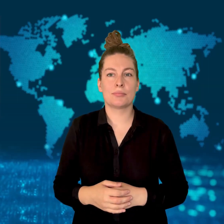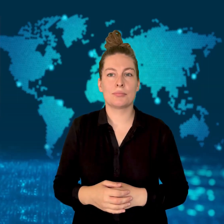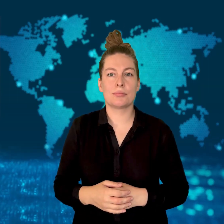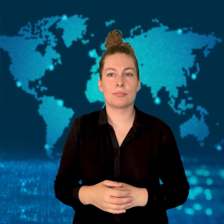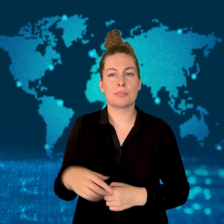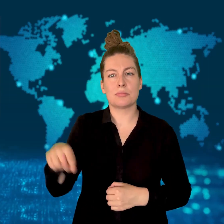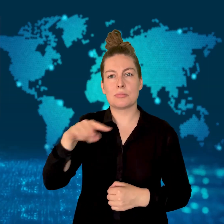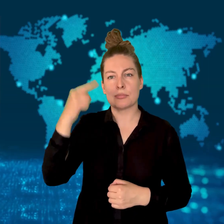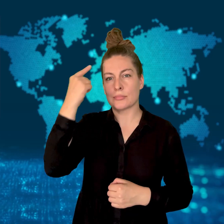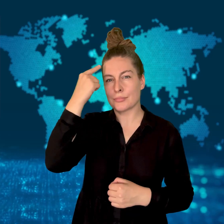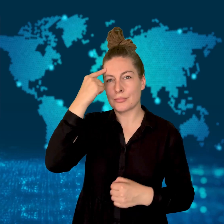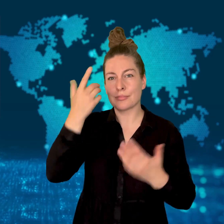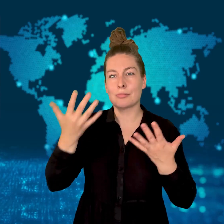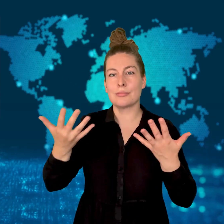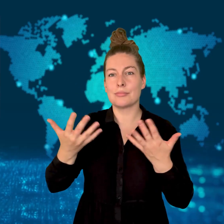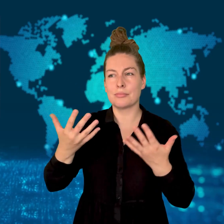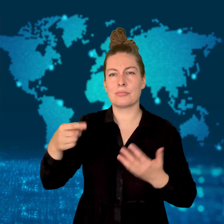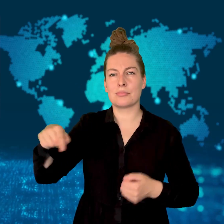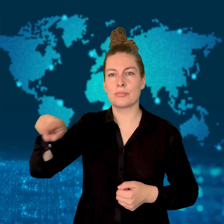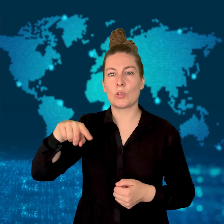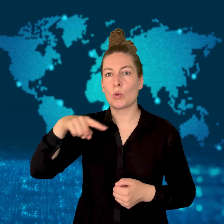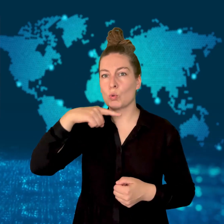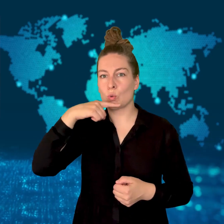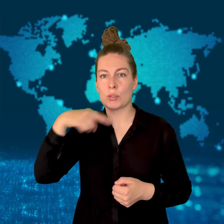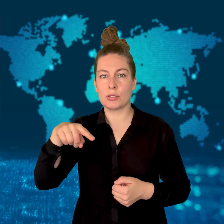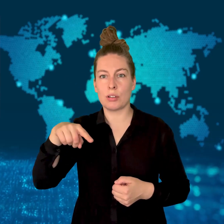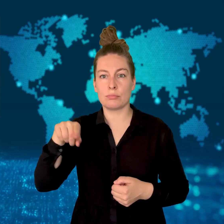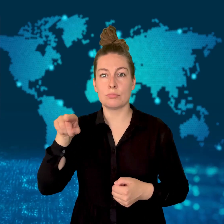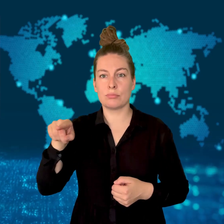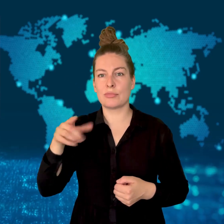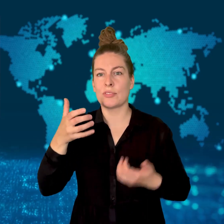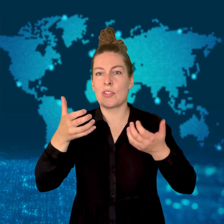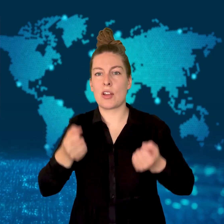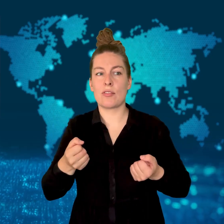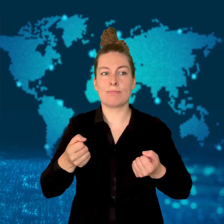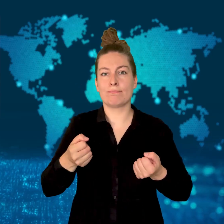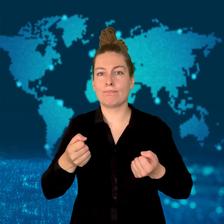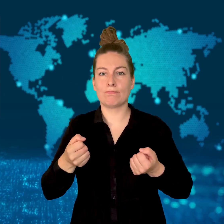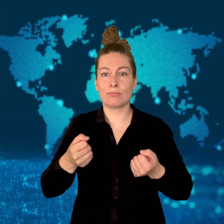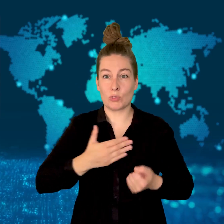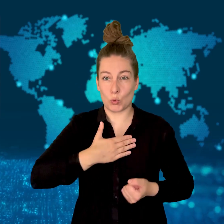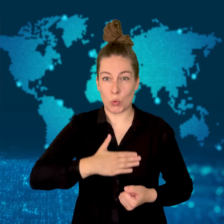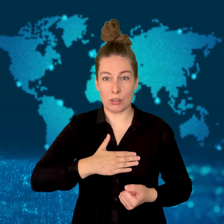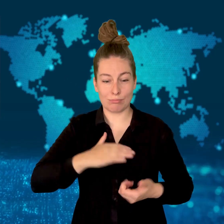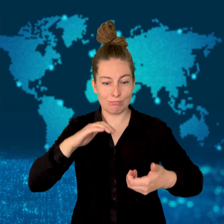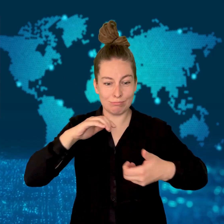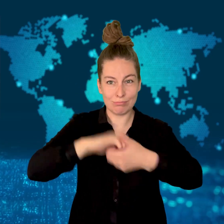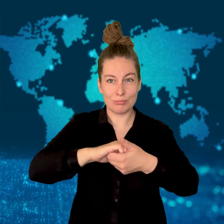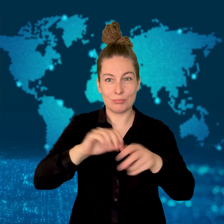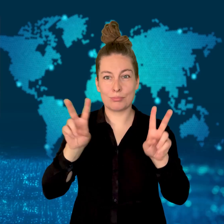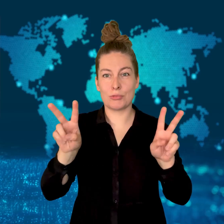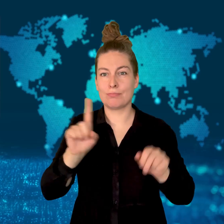Russia has seemed against meaningful peace talks though saying